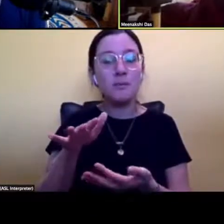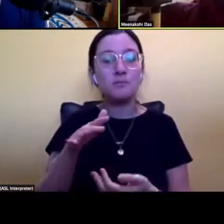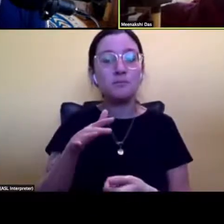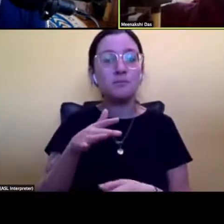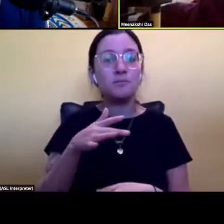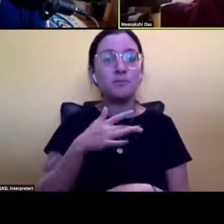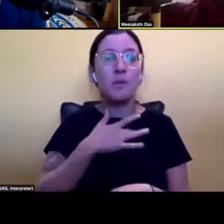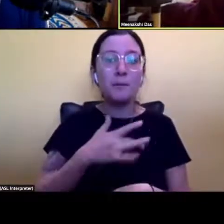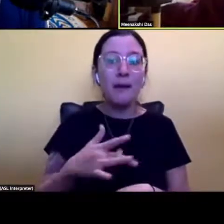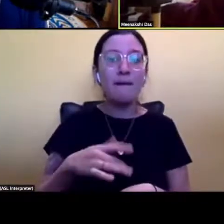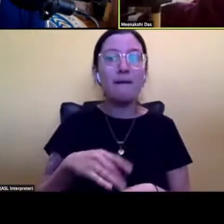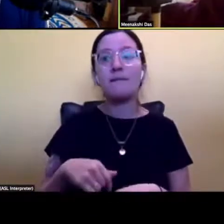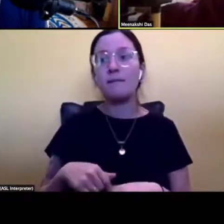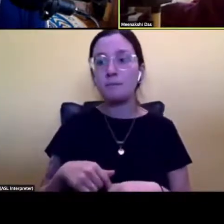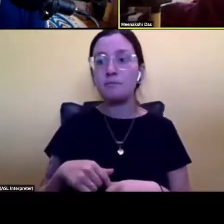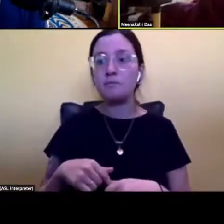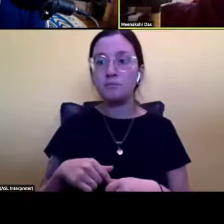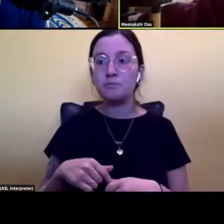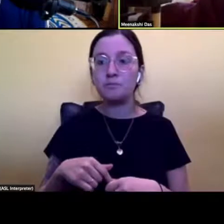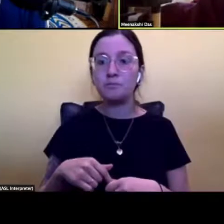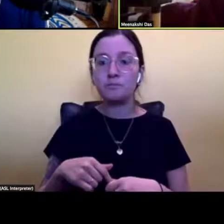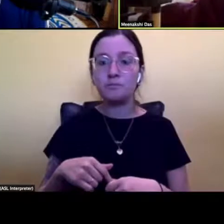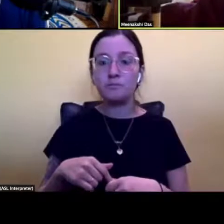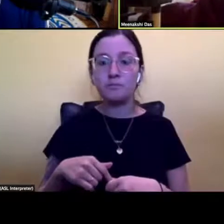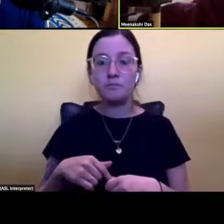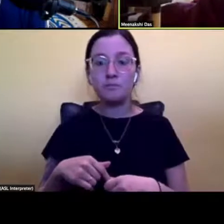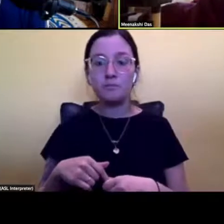courses that require speaking. An example in the last